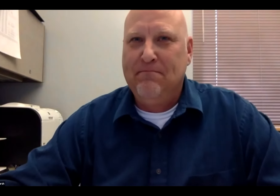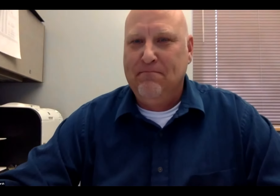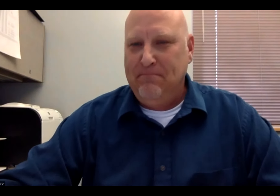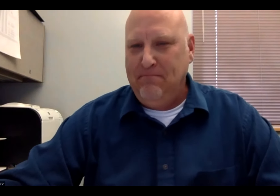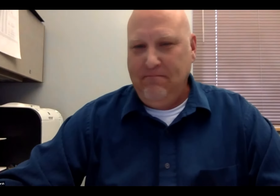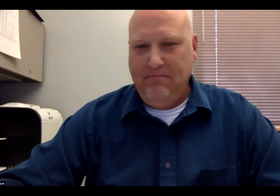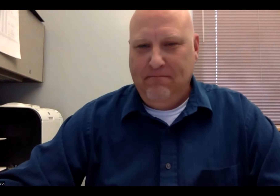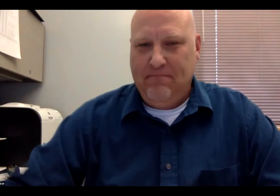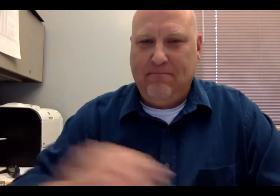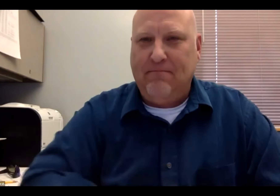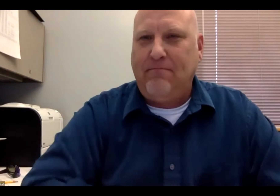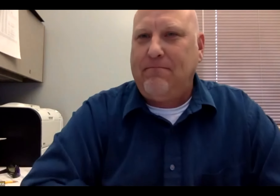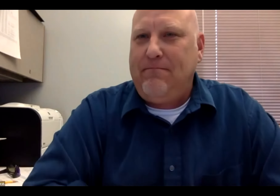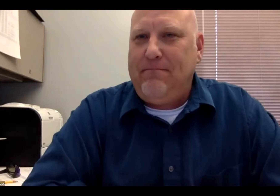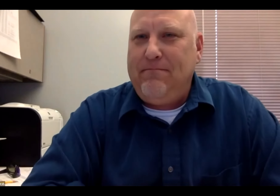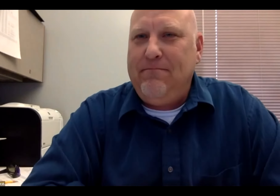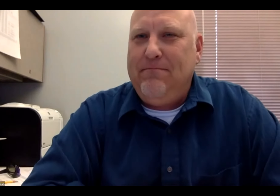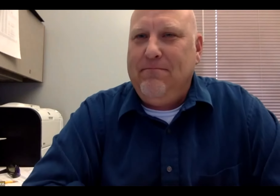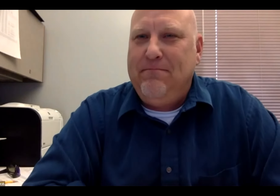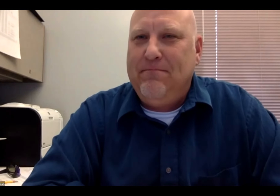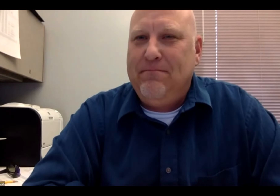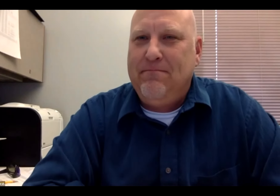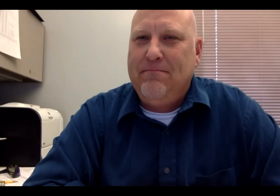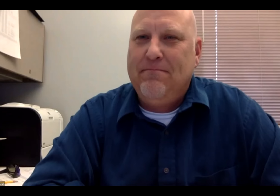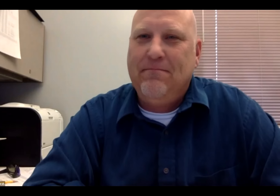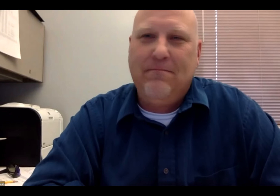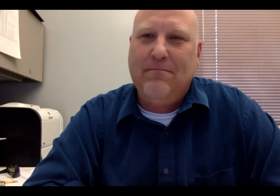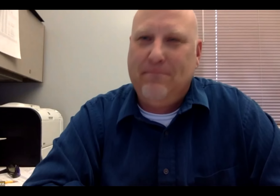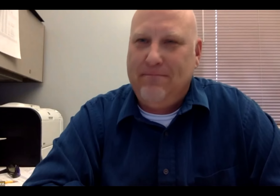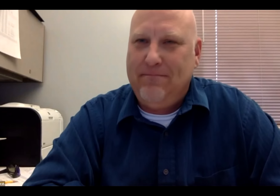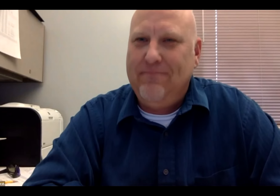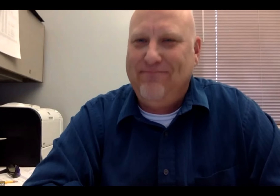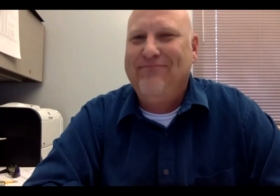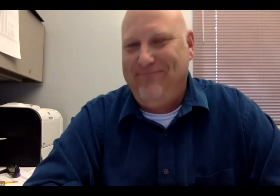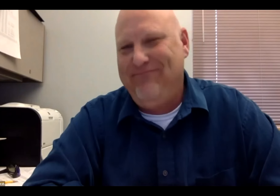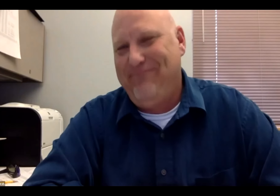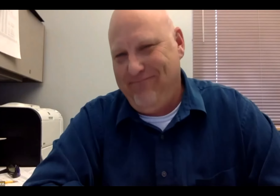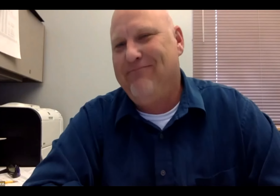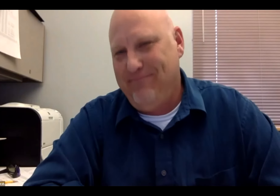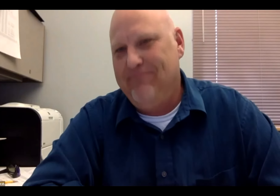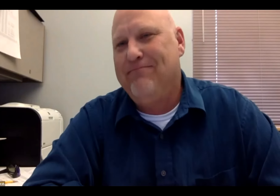This is Justin: We're short on time, Adam please keep the comment to five minutes if